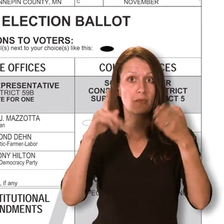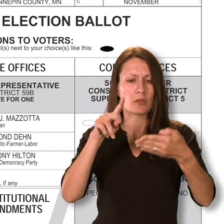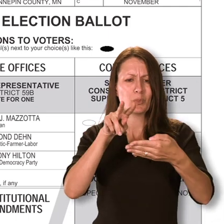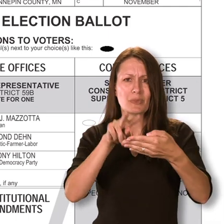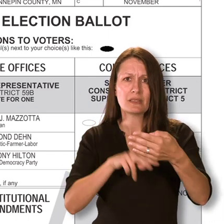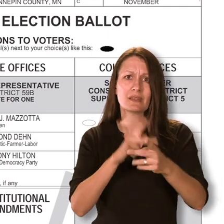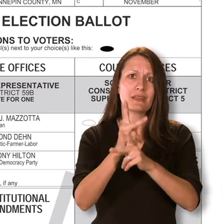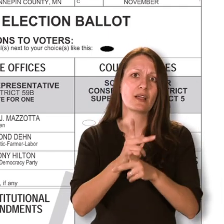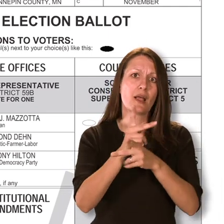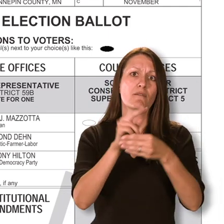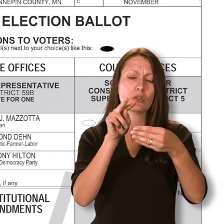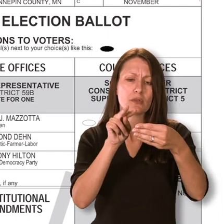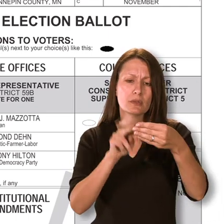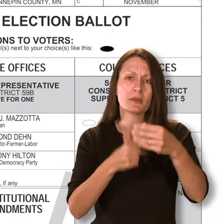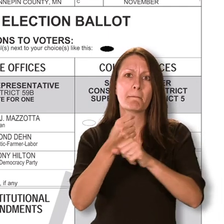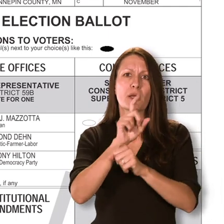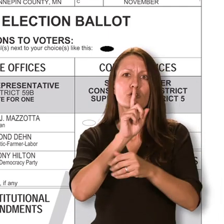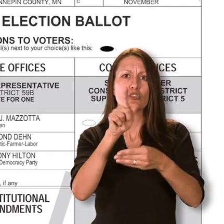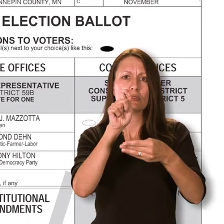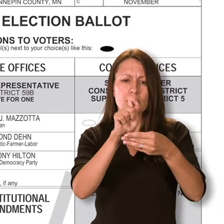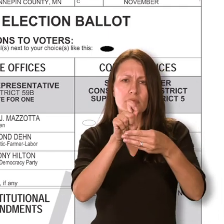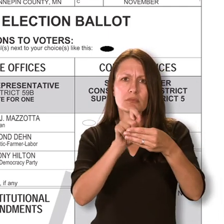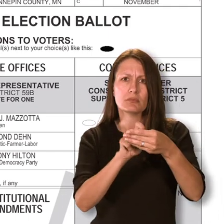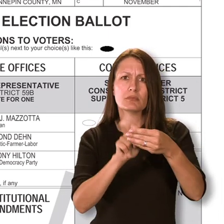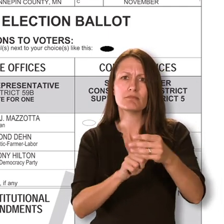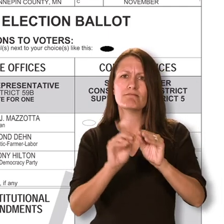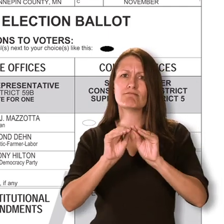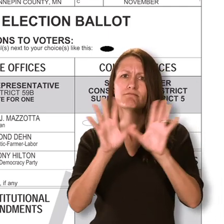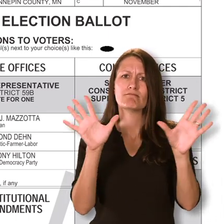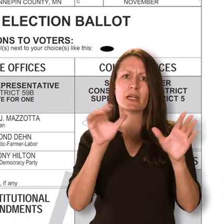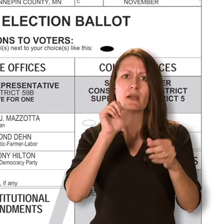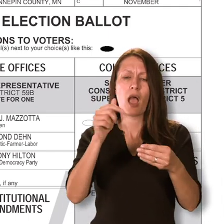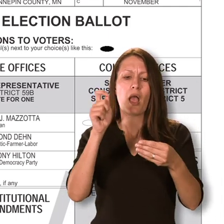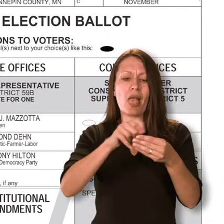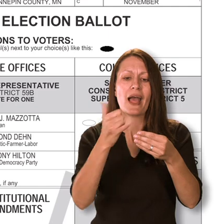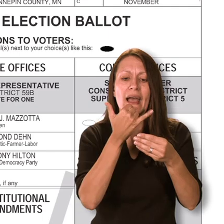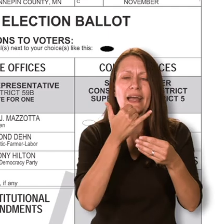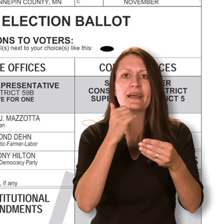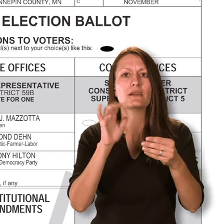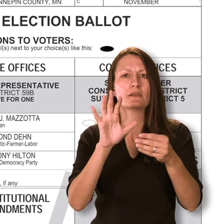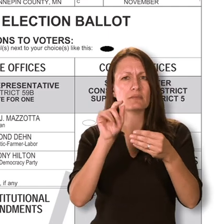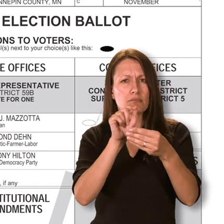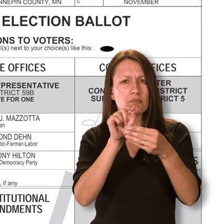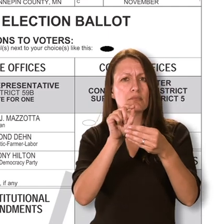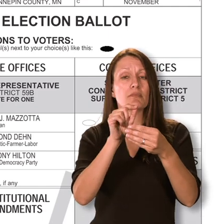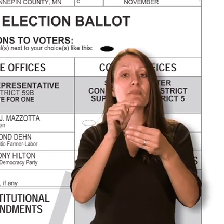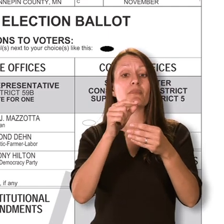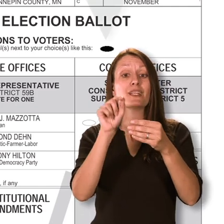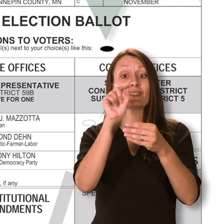and fill in your ballot carefully so that your choices are clear.